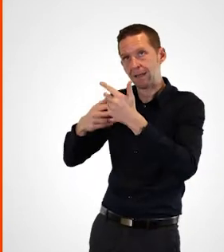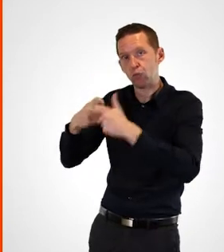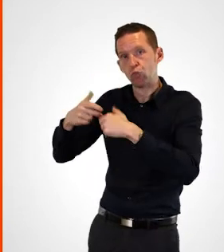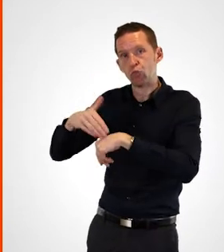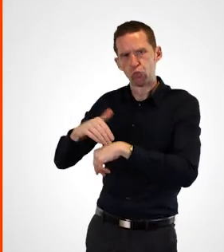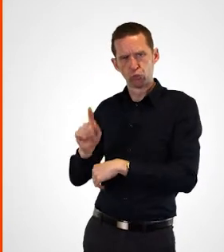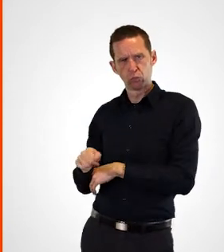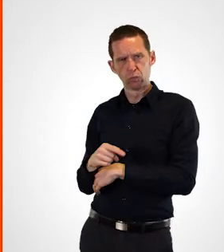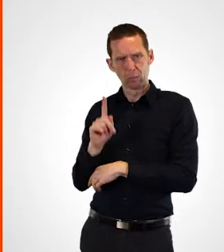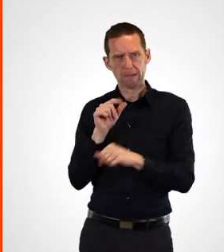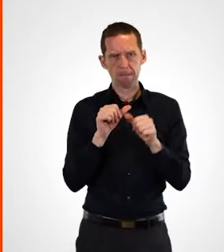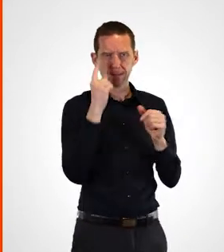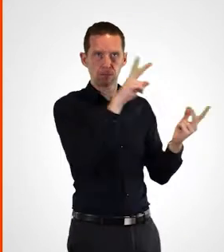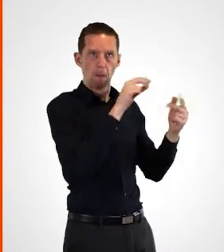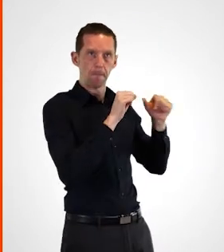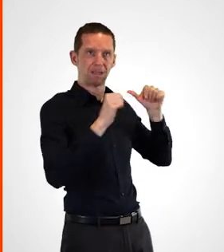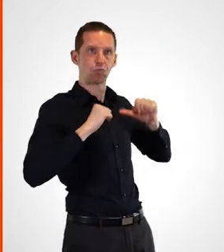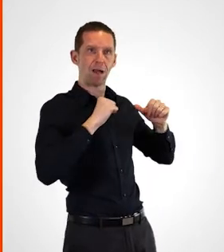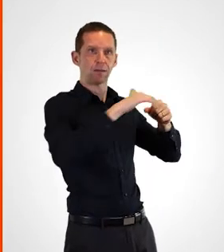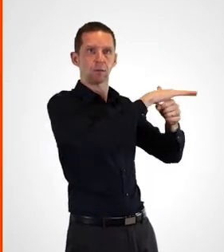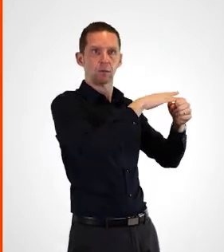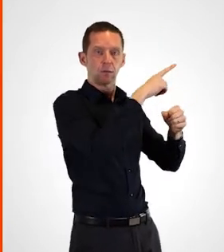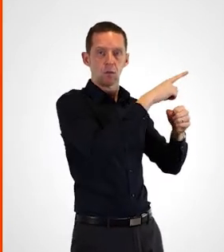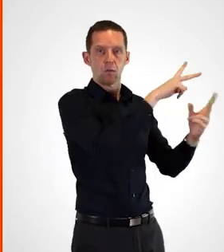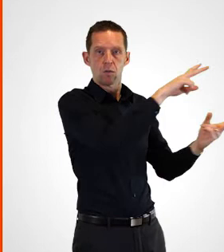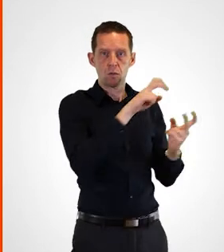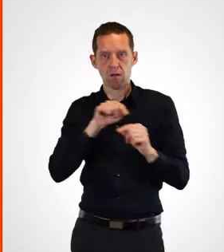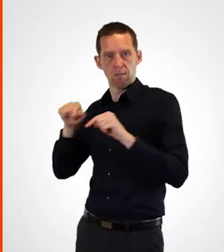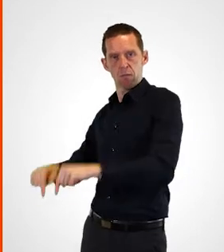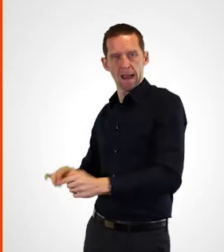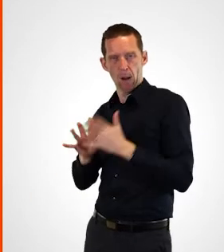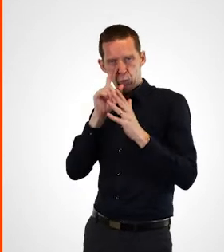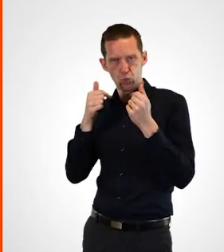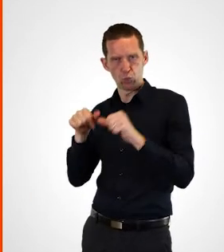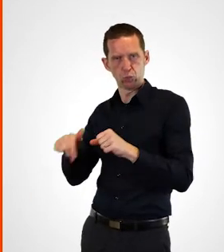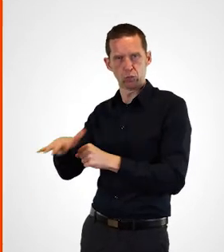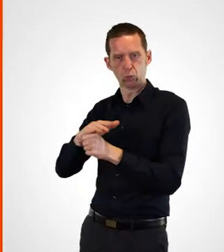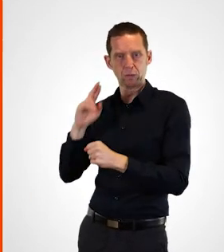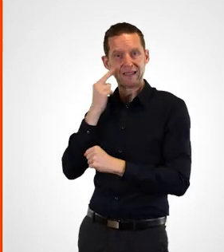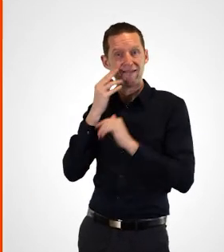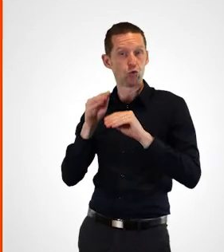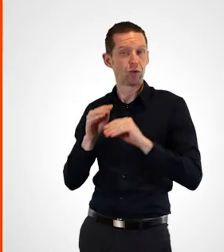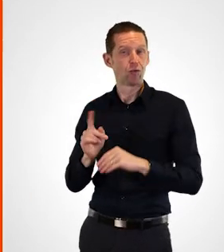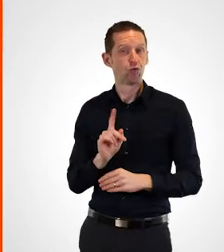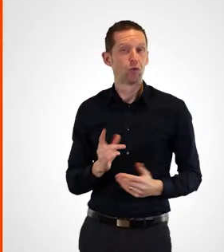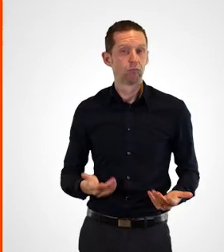what are some of the best strategies and best practices from those fields and how can we bring them to the field of deaf education